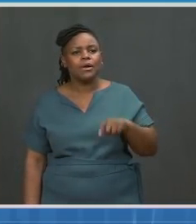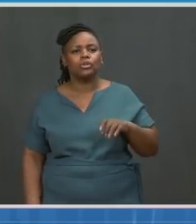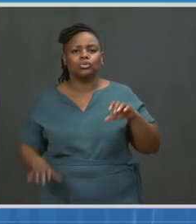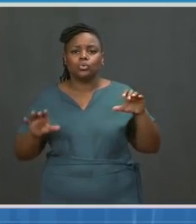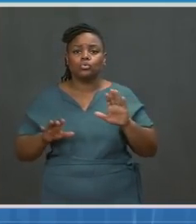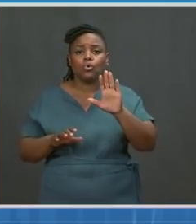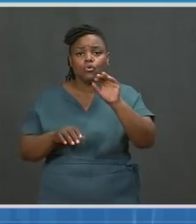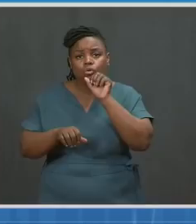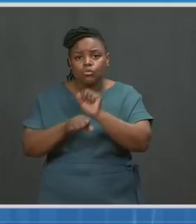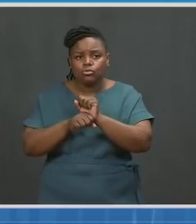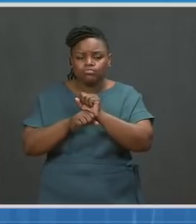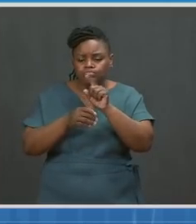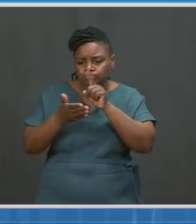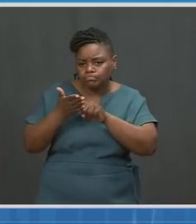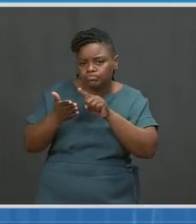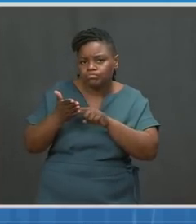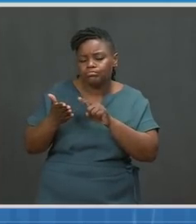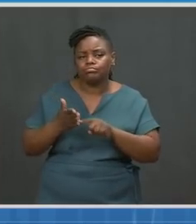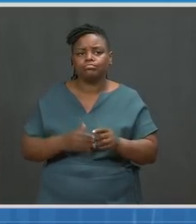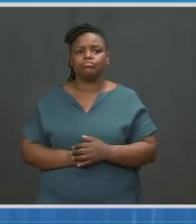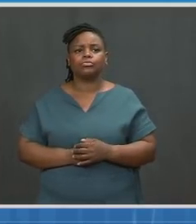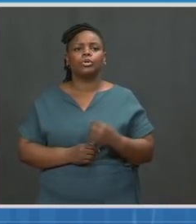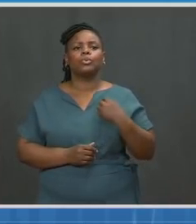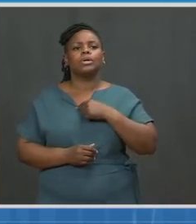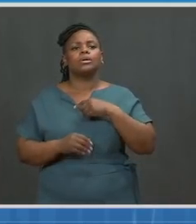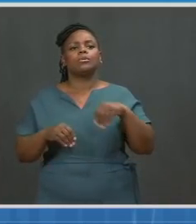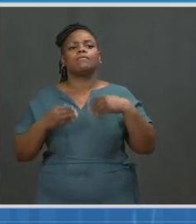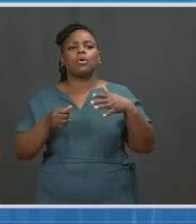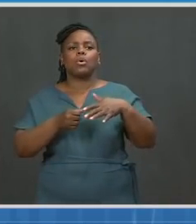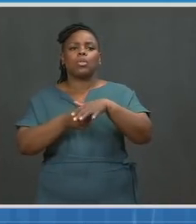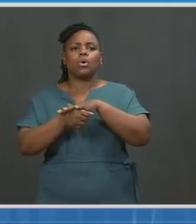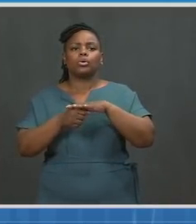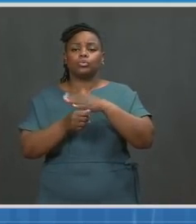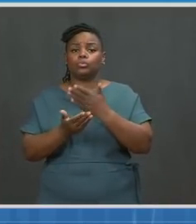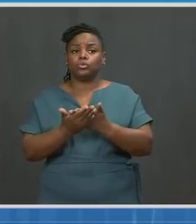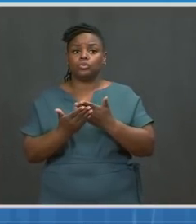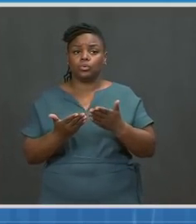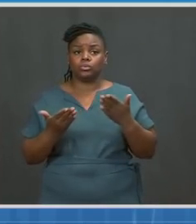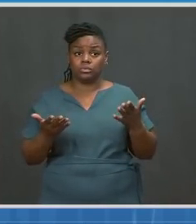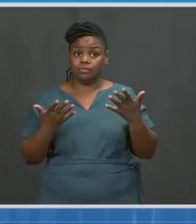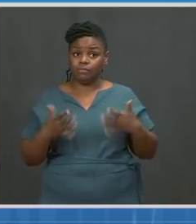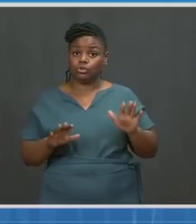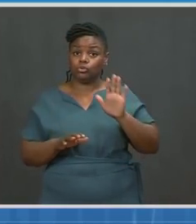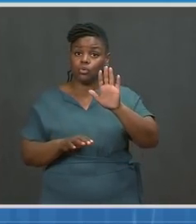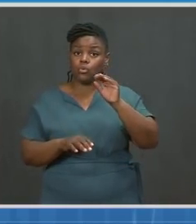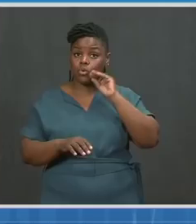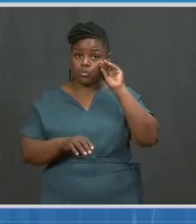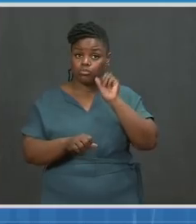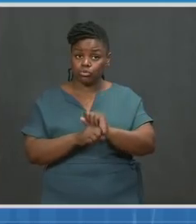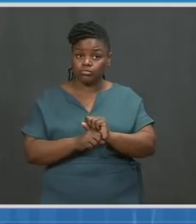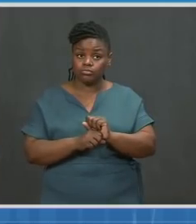and the local resources through the Community Corps to do that homework. And we think that is what is responsible